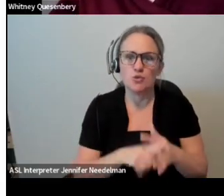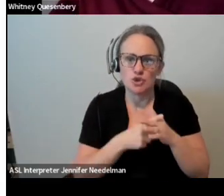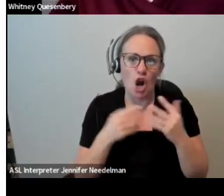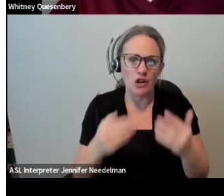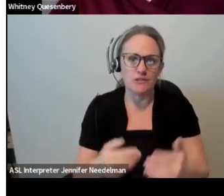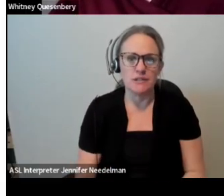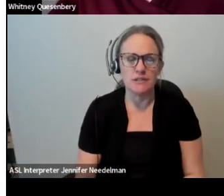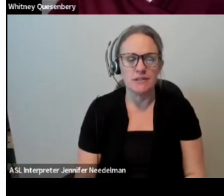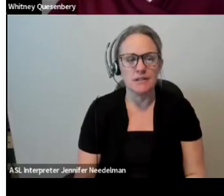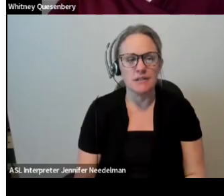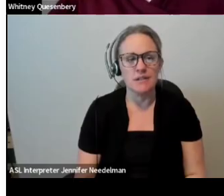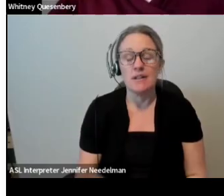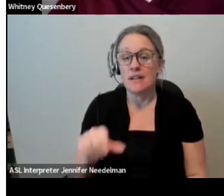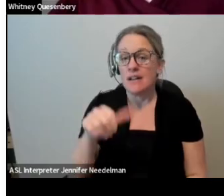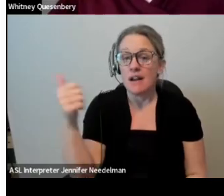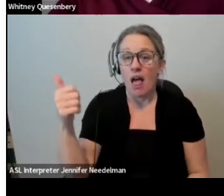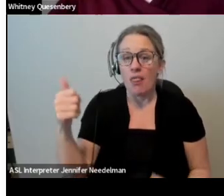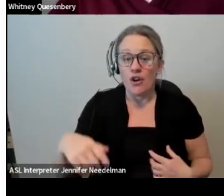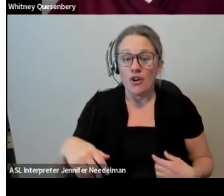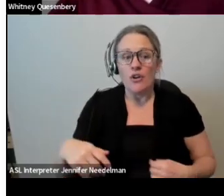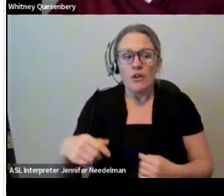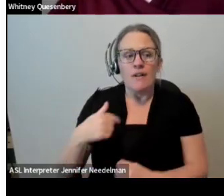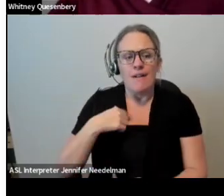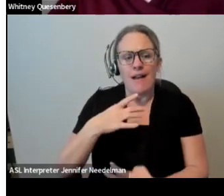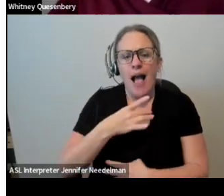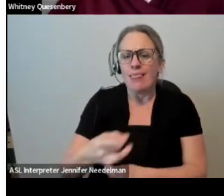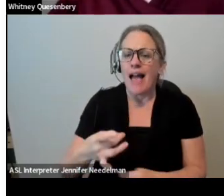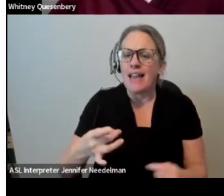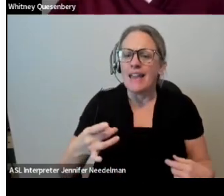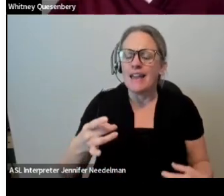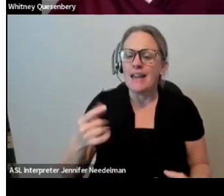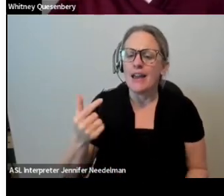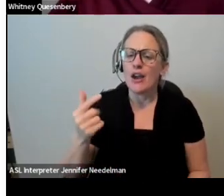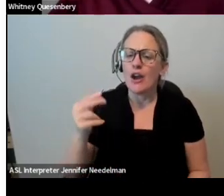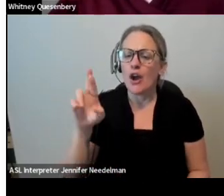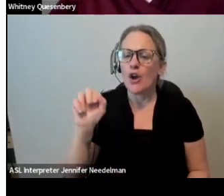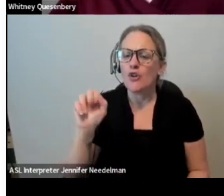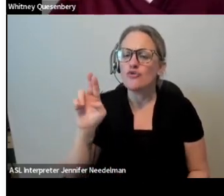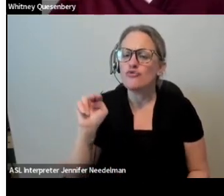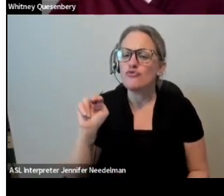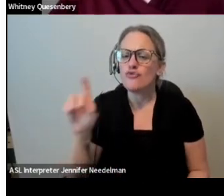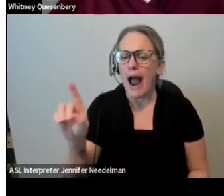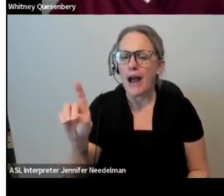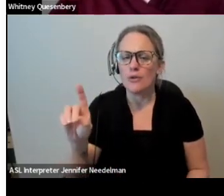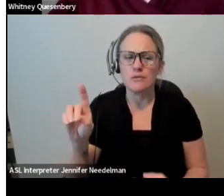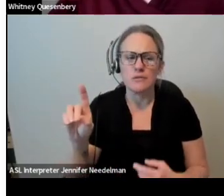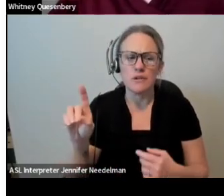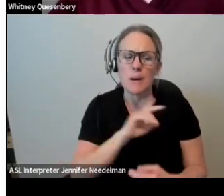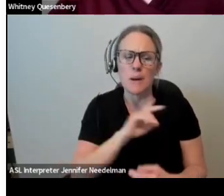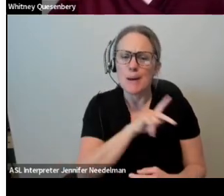Another one is, I do like to ground personas in data, not as a way of saying larger audiences are more important than